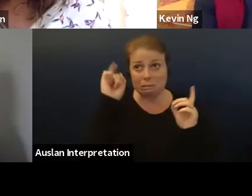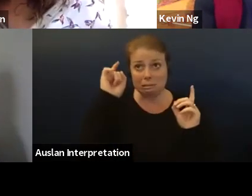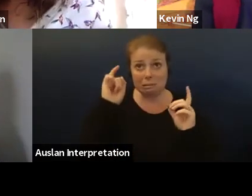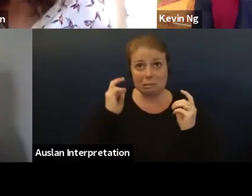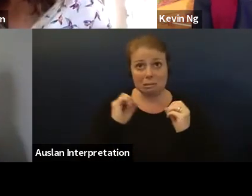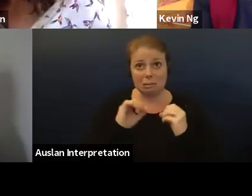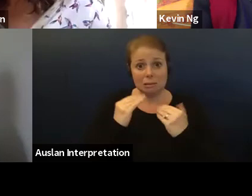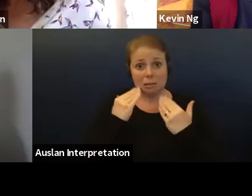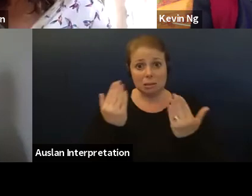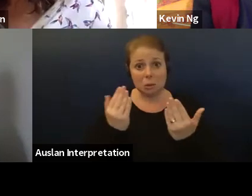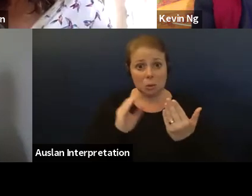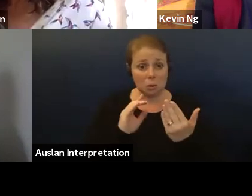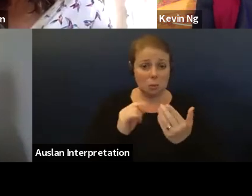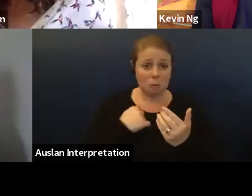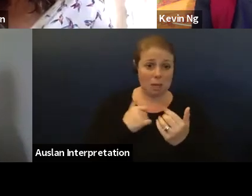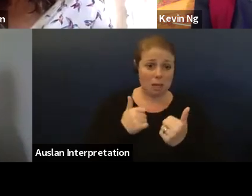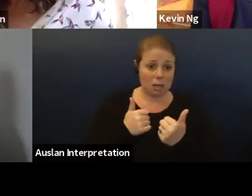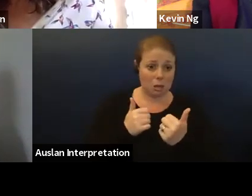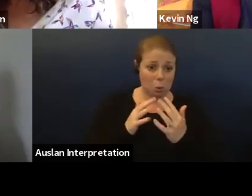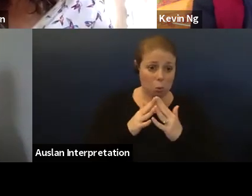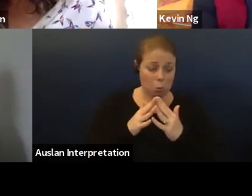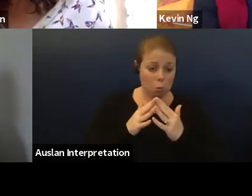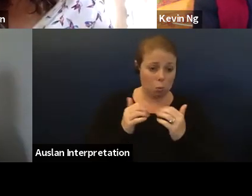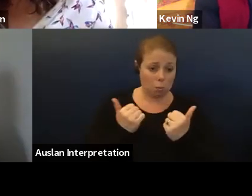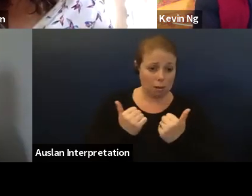panel where there was a young and emerging artist who was invited to be on from Western Australia